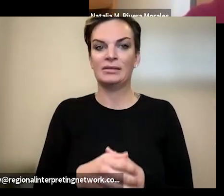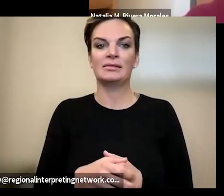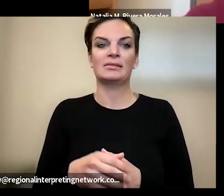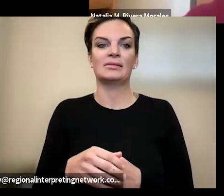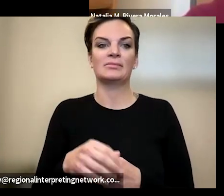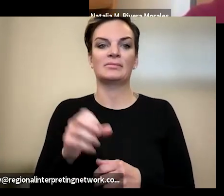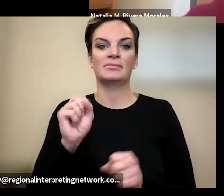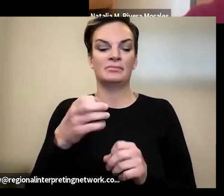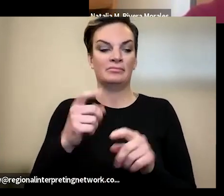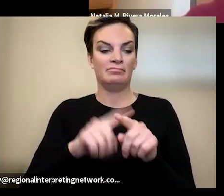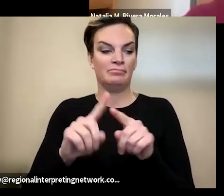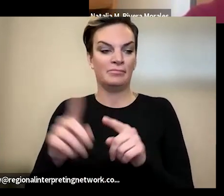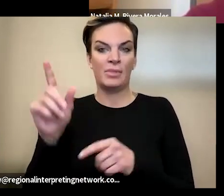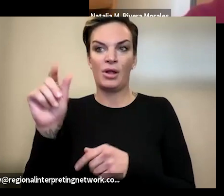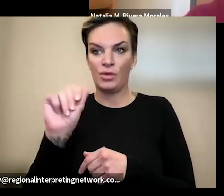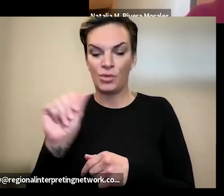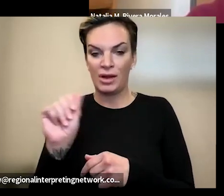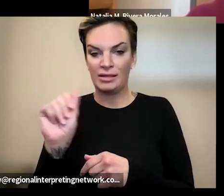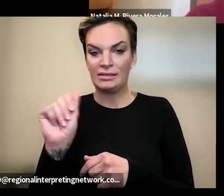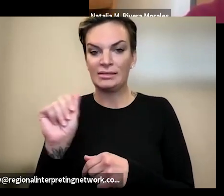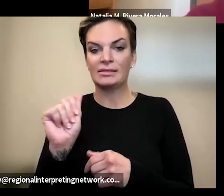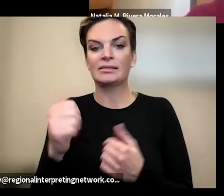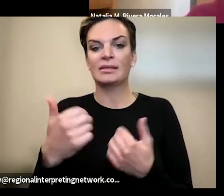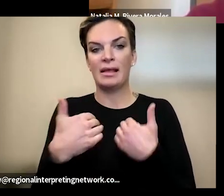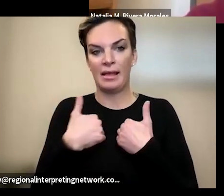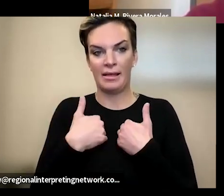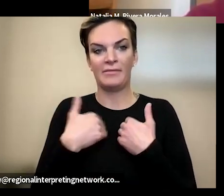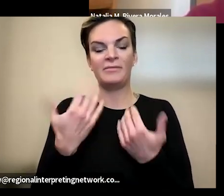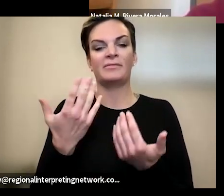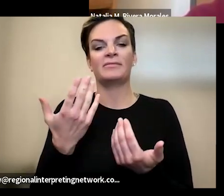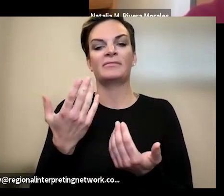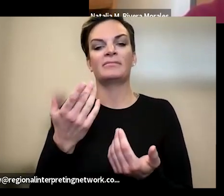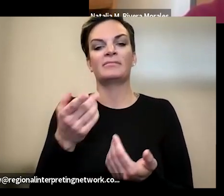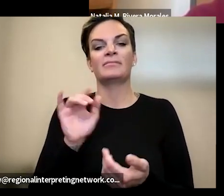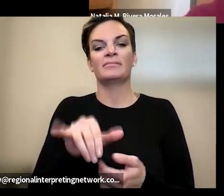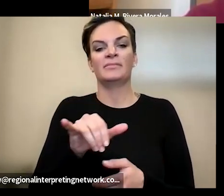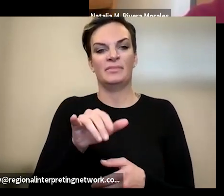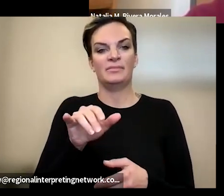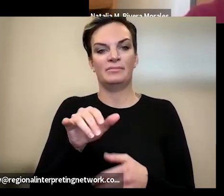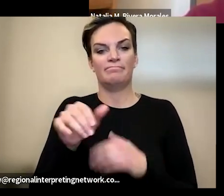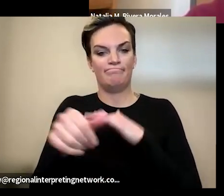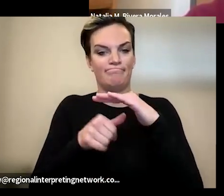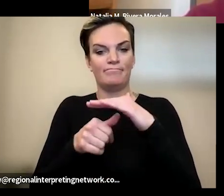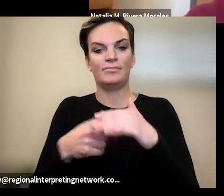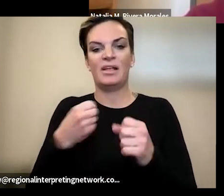different kinds of arthritis are autoimmune forms of disease. There are really really many kinds. I